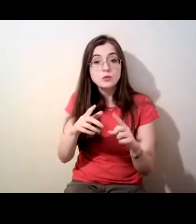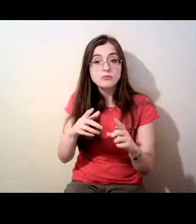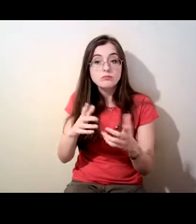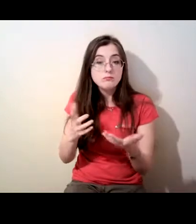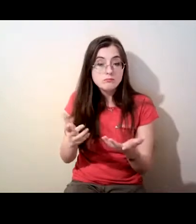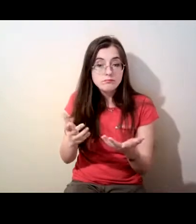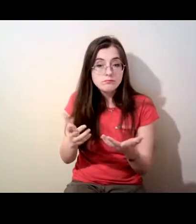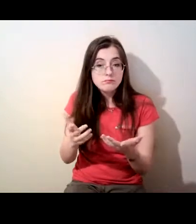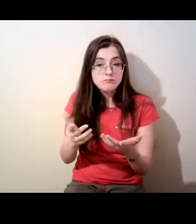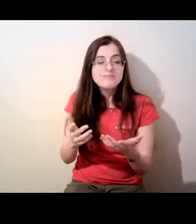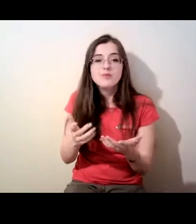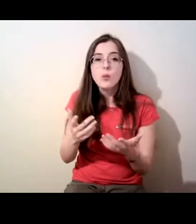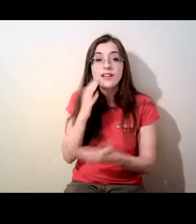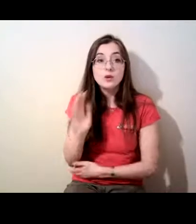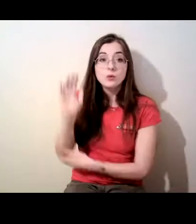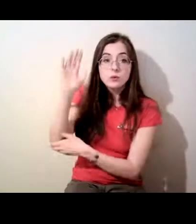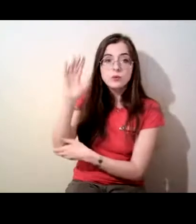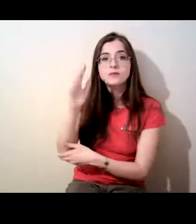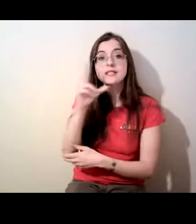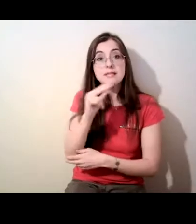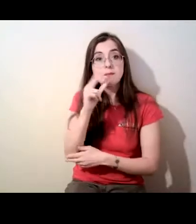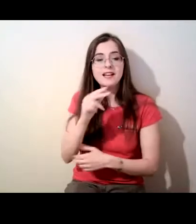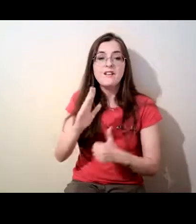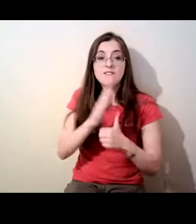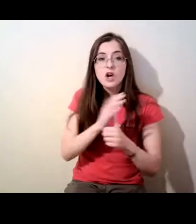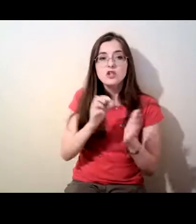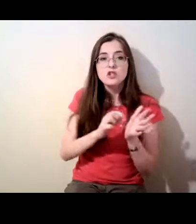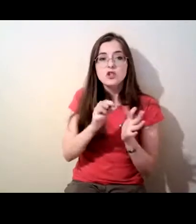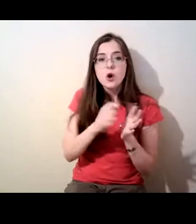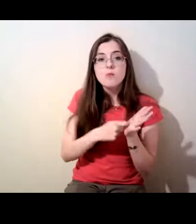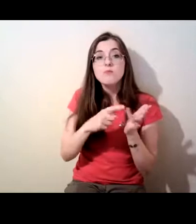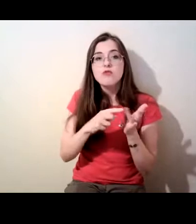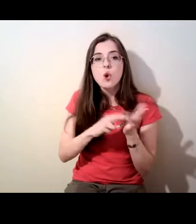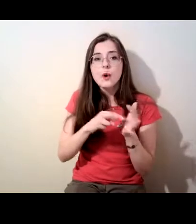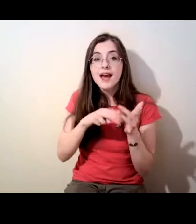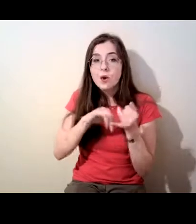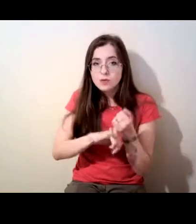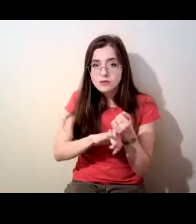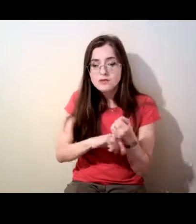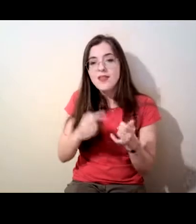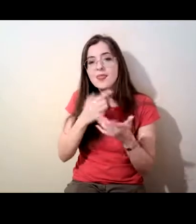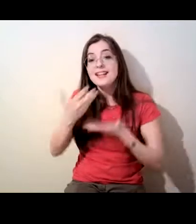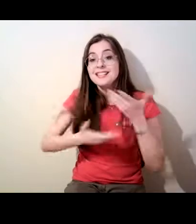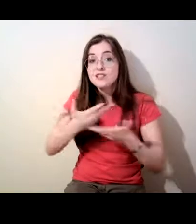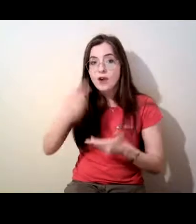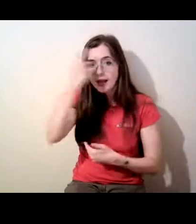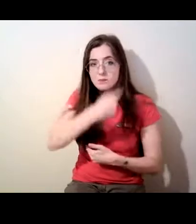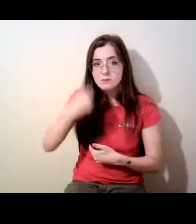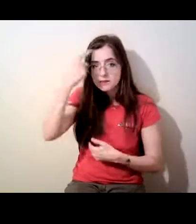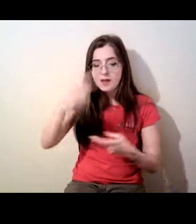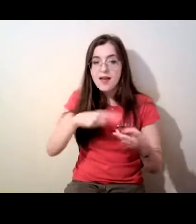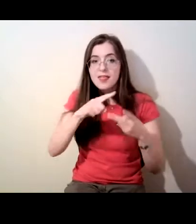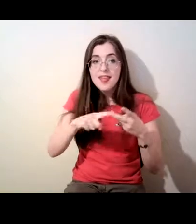your pronouns and then give us your description of yourself and then your name your location um